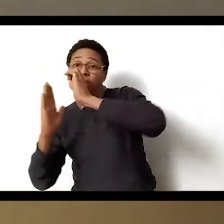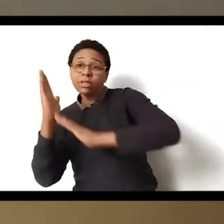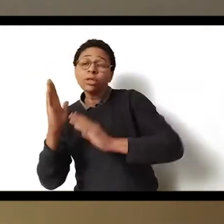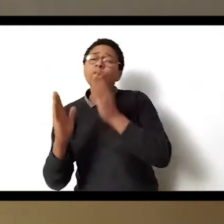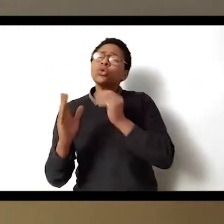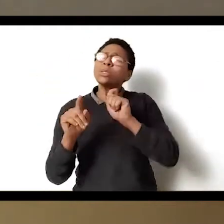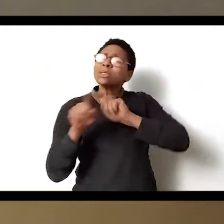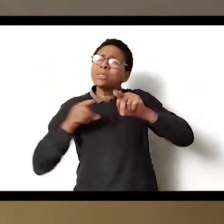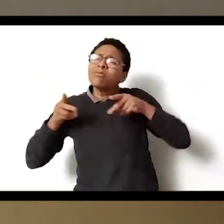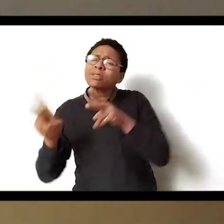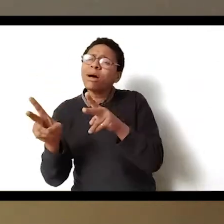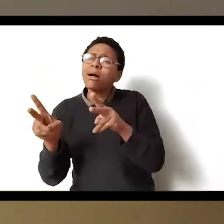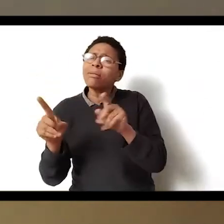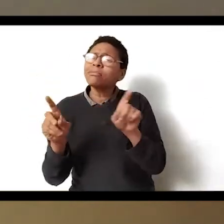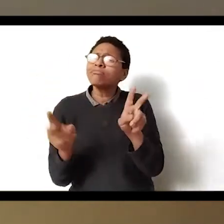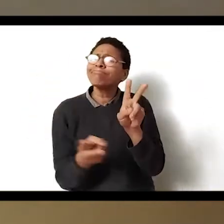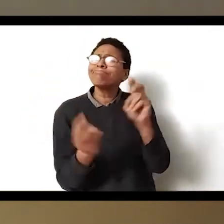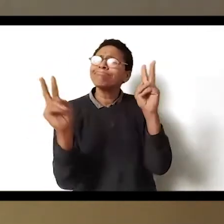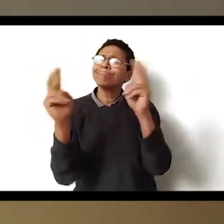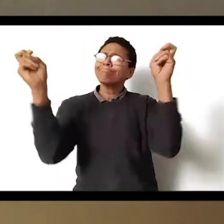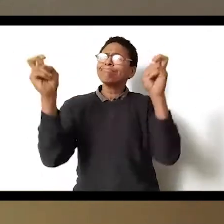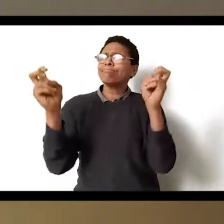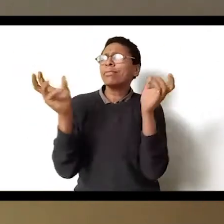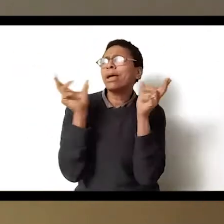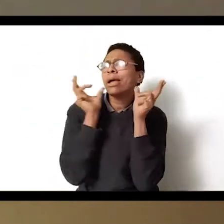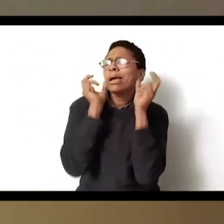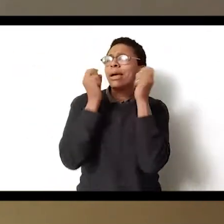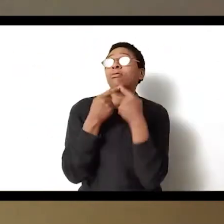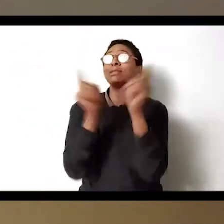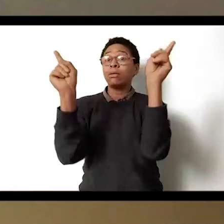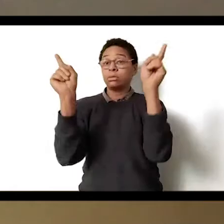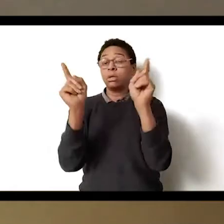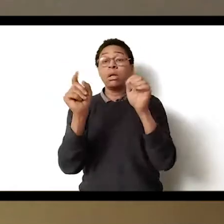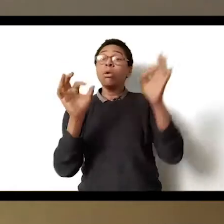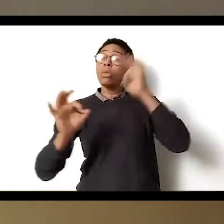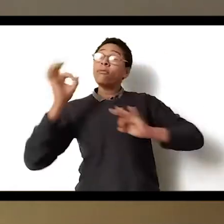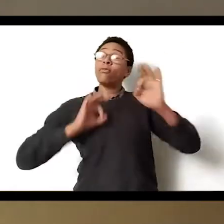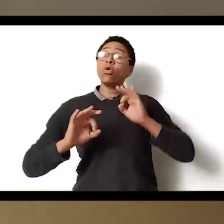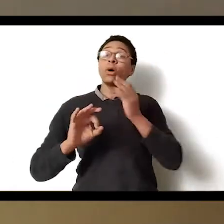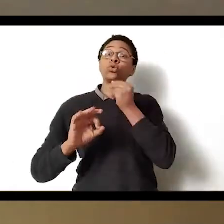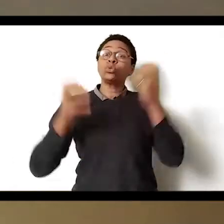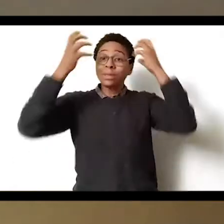are performed using the ‘Hear Us Out’ technique where the performer wears headphones